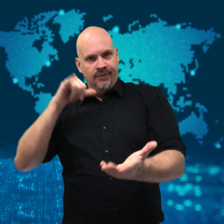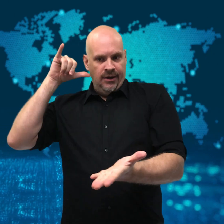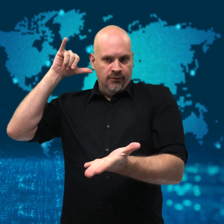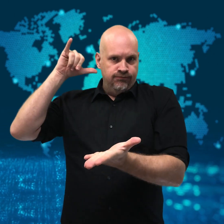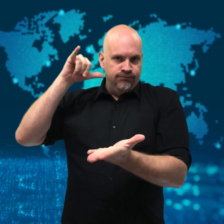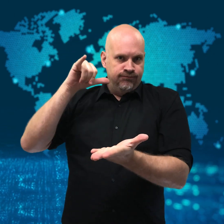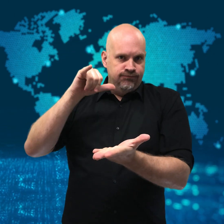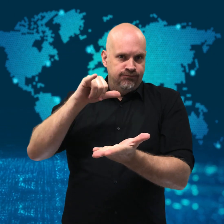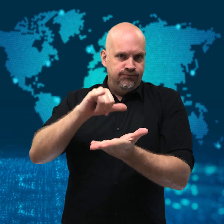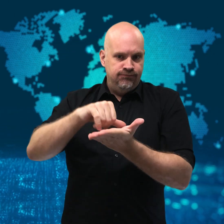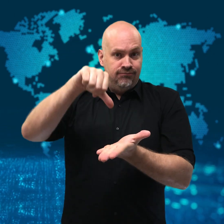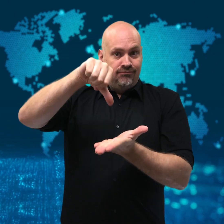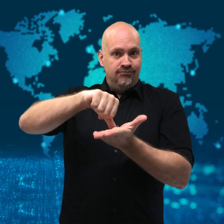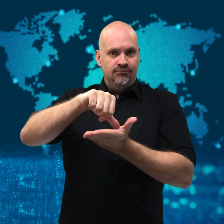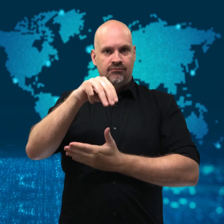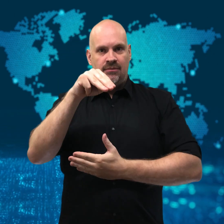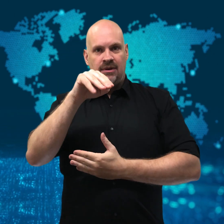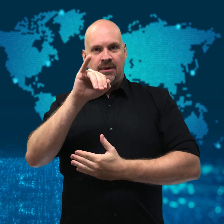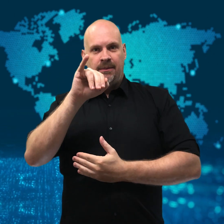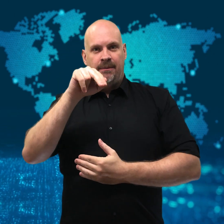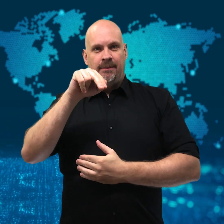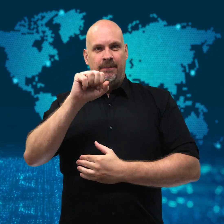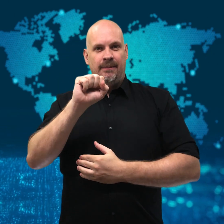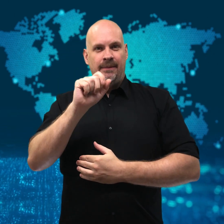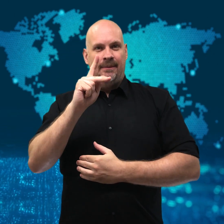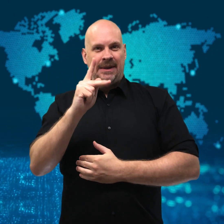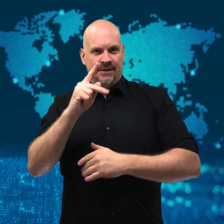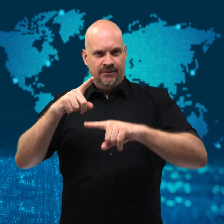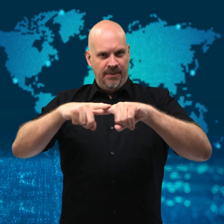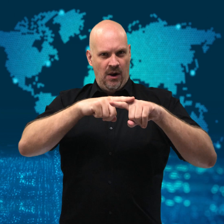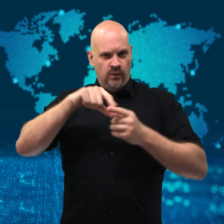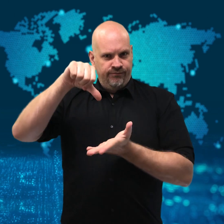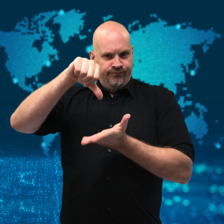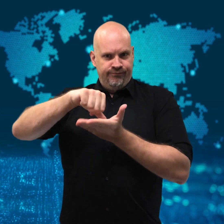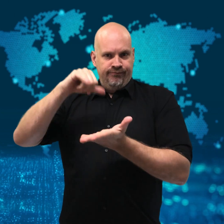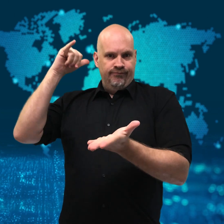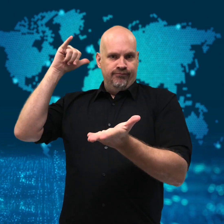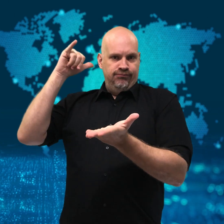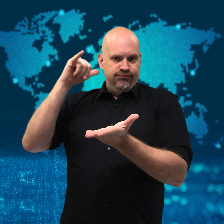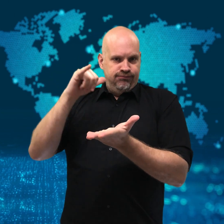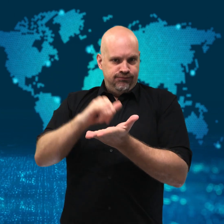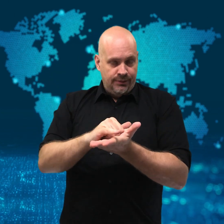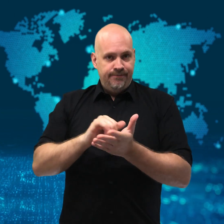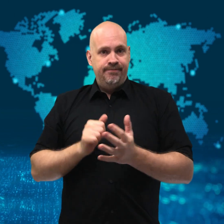and escorted the Ryanair plane to the Minsk airport.